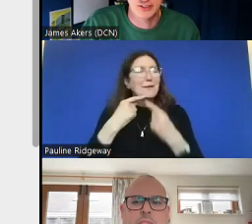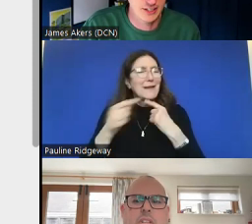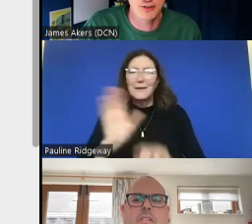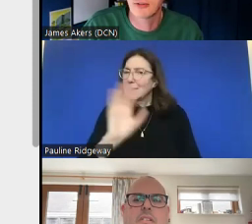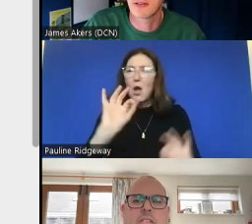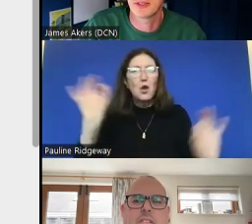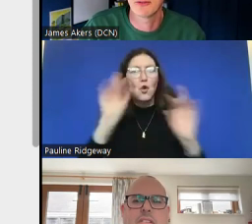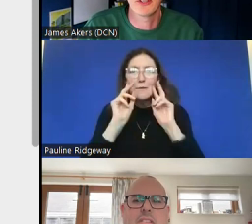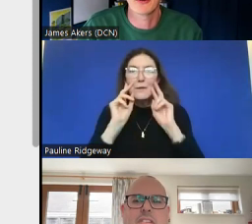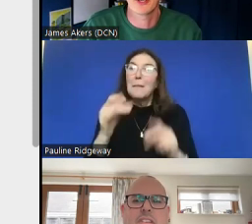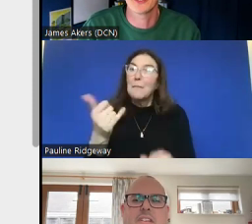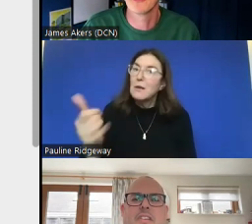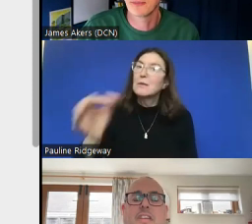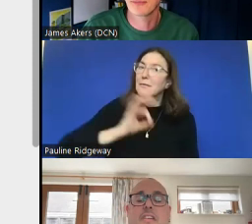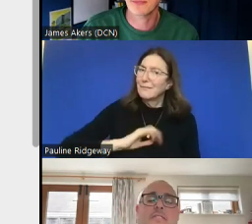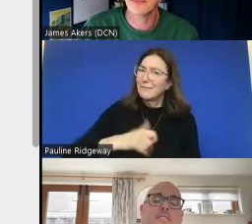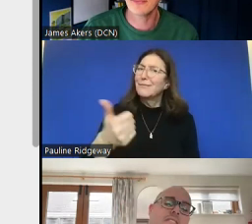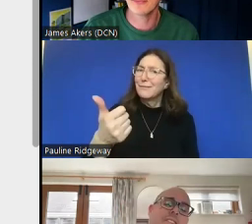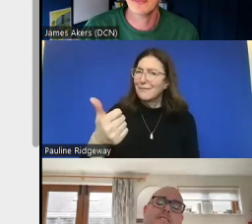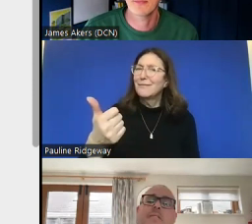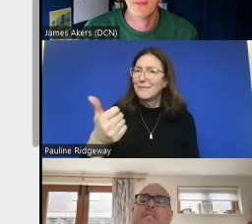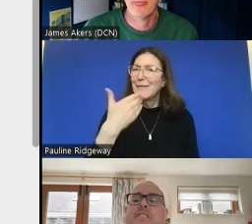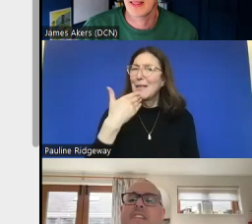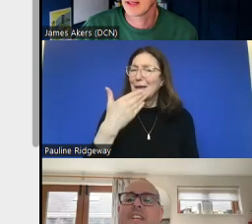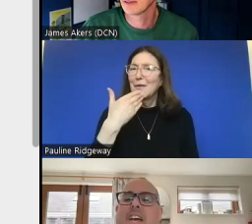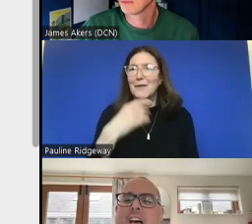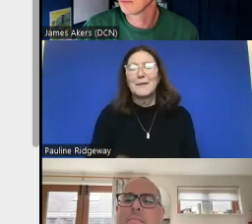Thank you for that. It's a really good question. That's a great question.